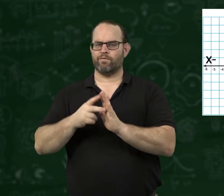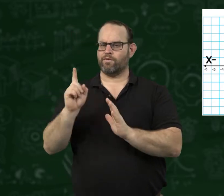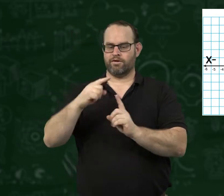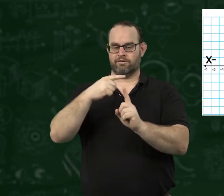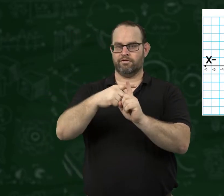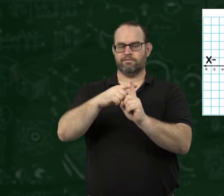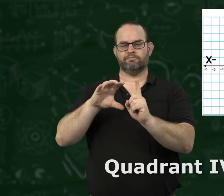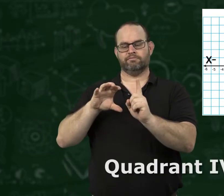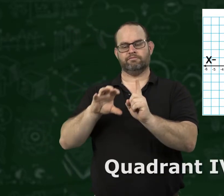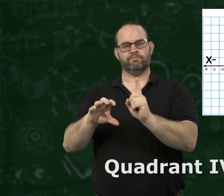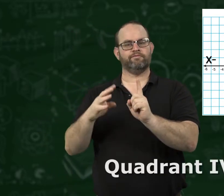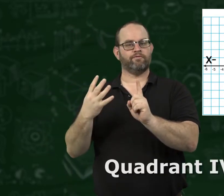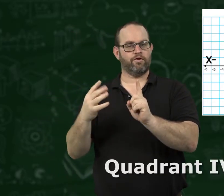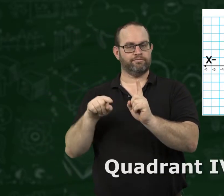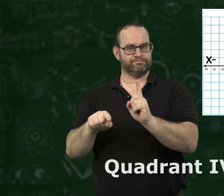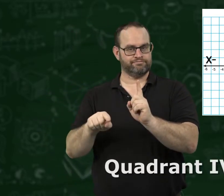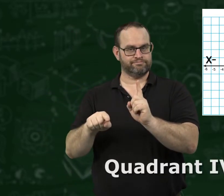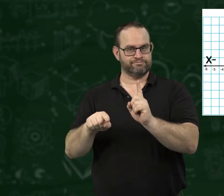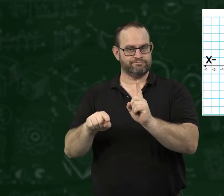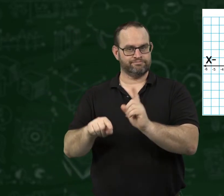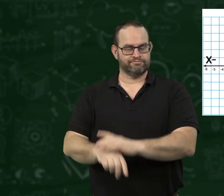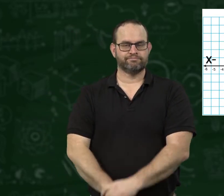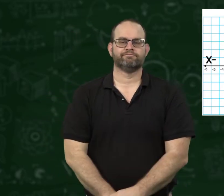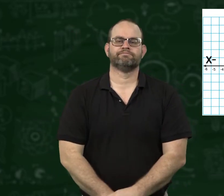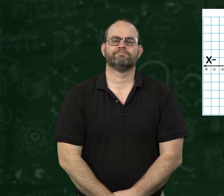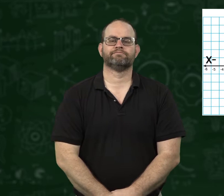This coordinate in the fourth quadrant.